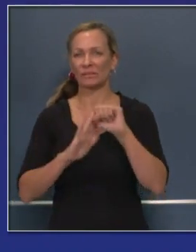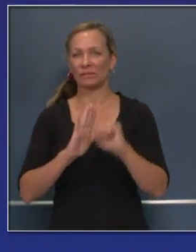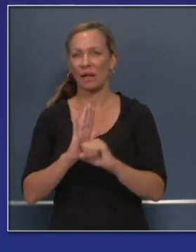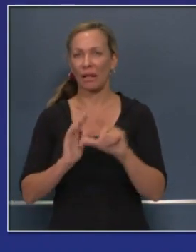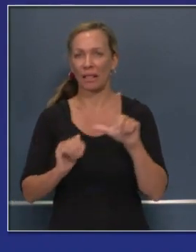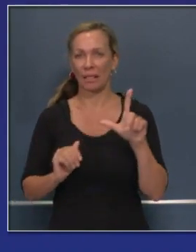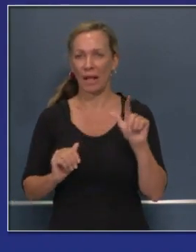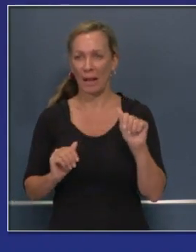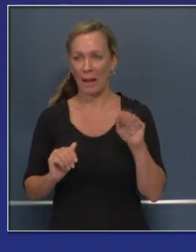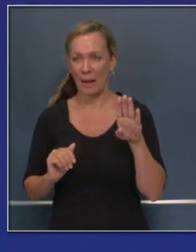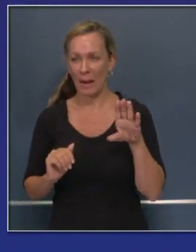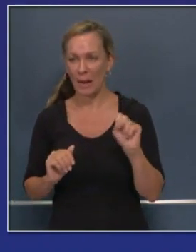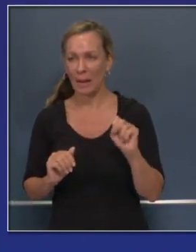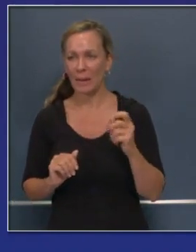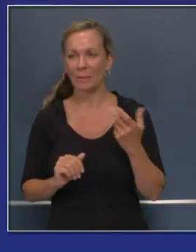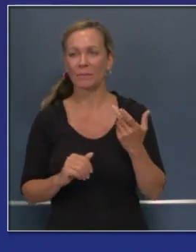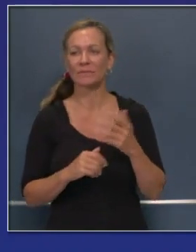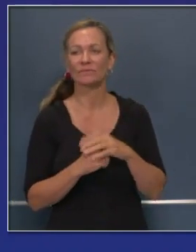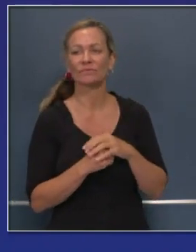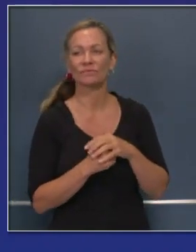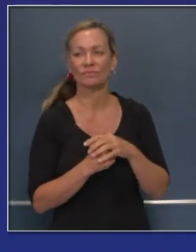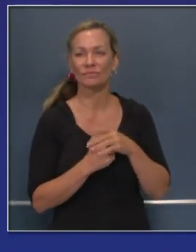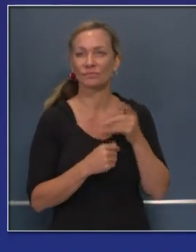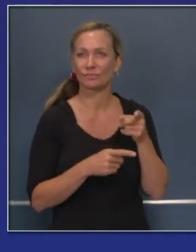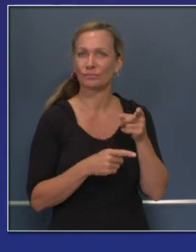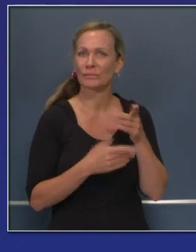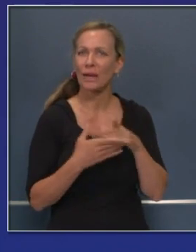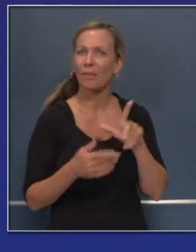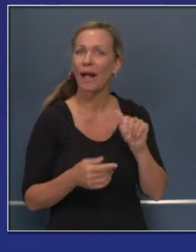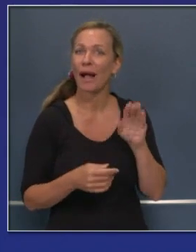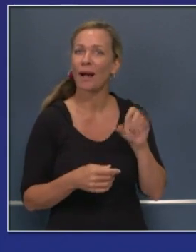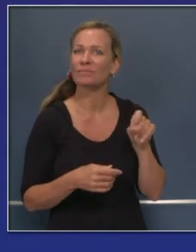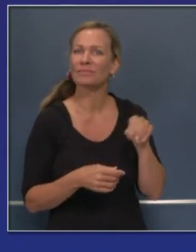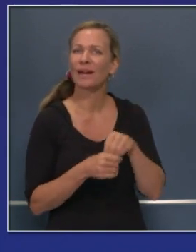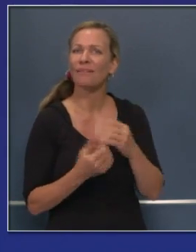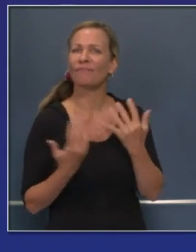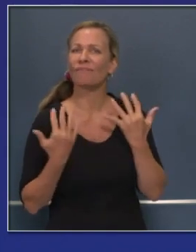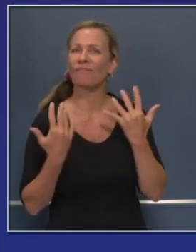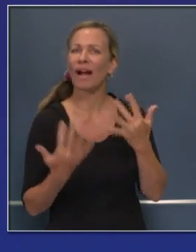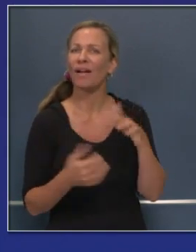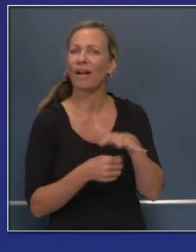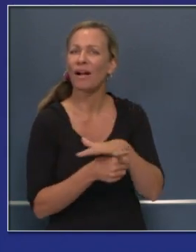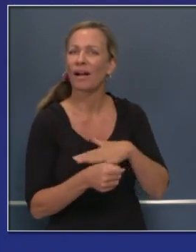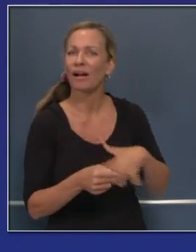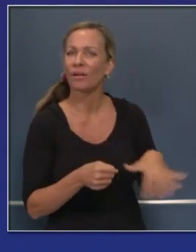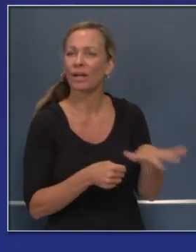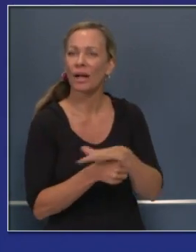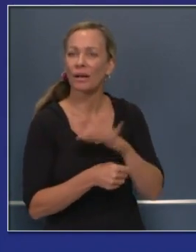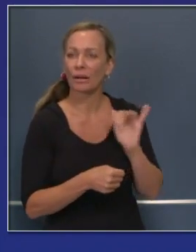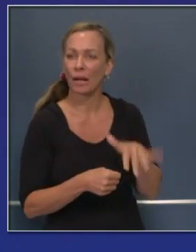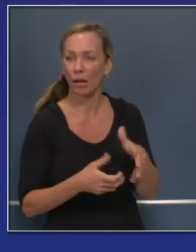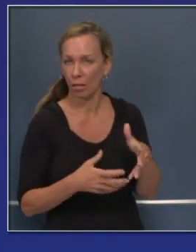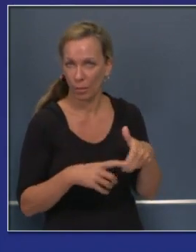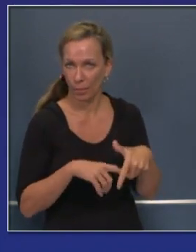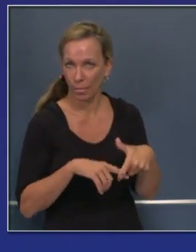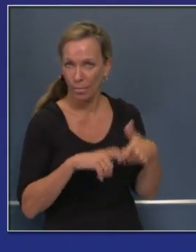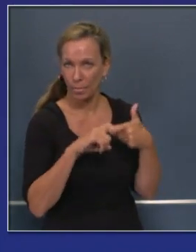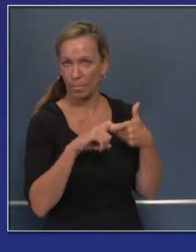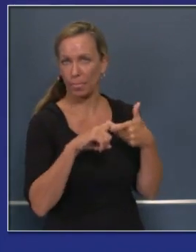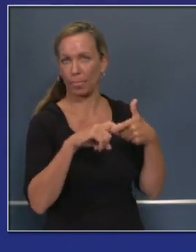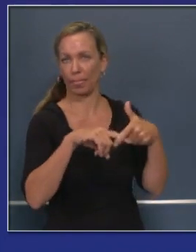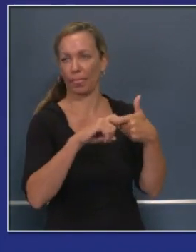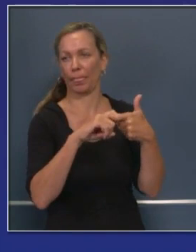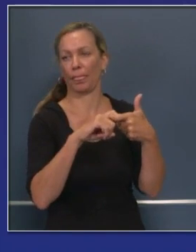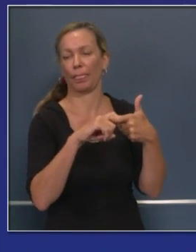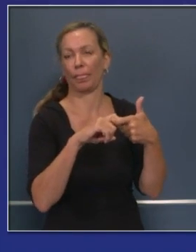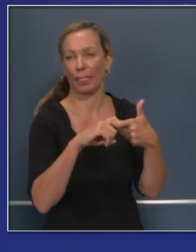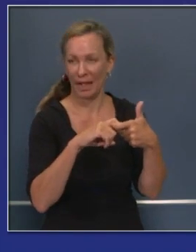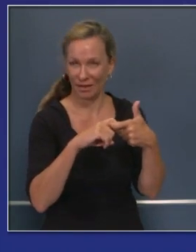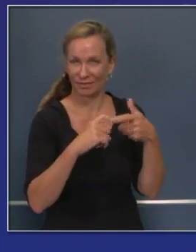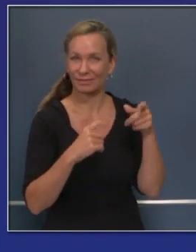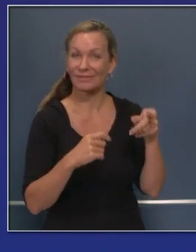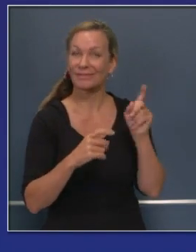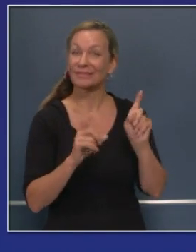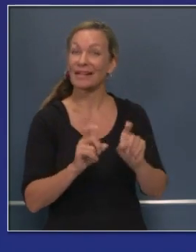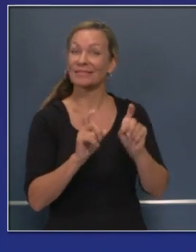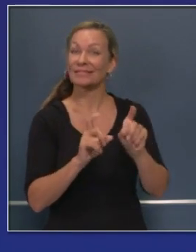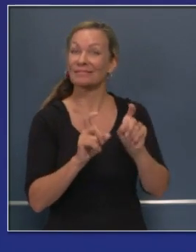WE HAVE 11 OF THEIR OWN STATE LABS HAVE BEEN IMPACTED VERY DIRECTLY BY THESE WILDFIRES.